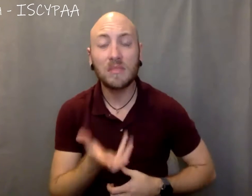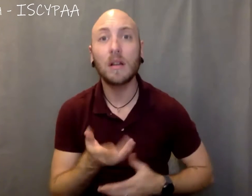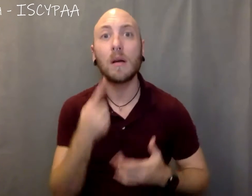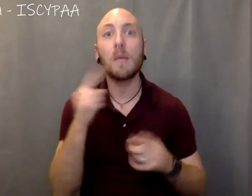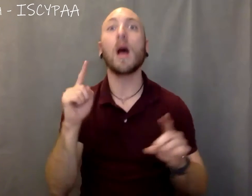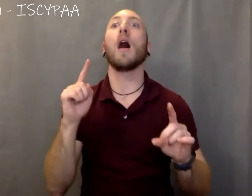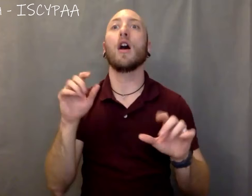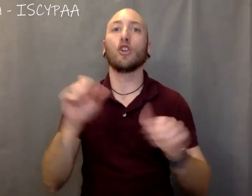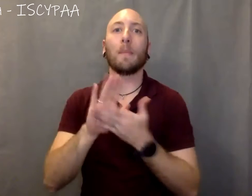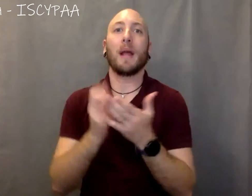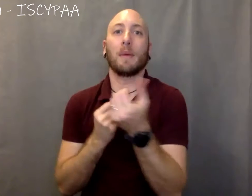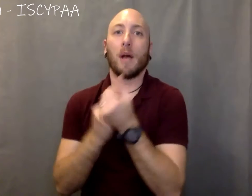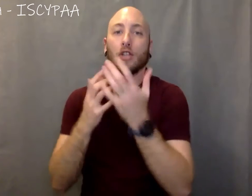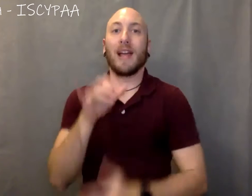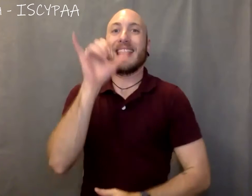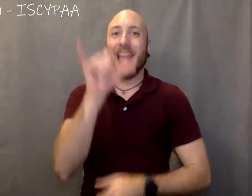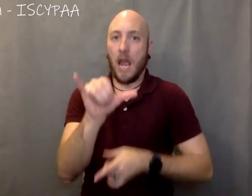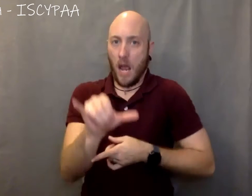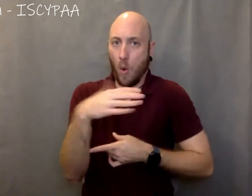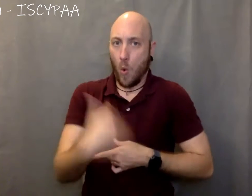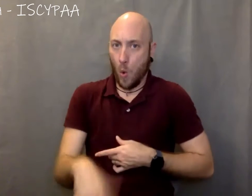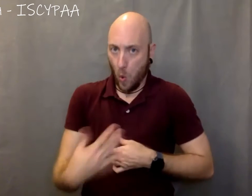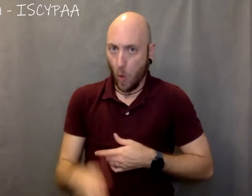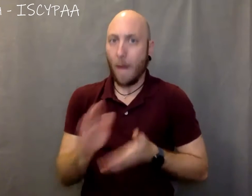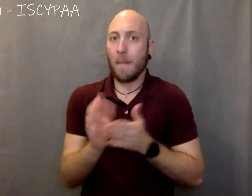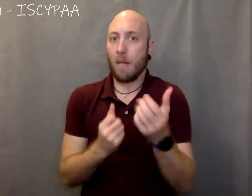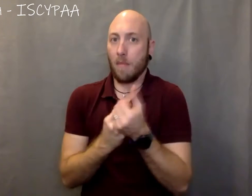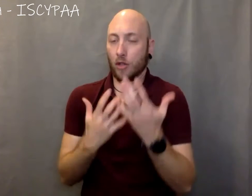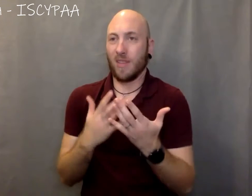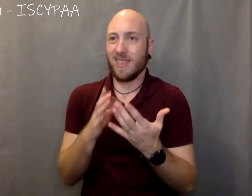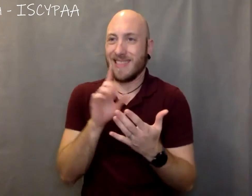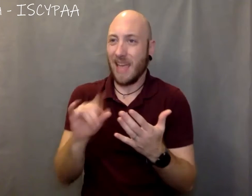was a difference between now and all the previous sobriety for this 10 years that I tried to do,